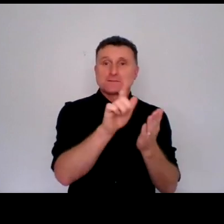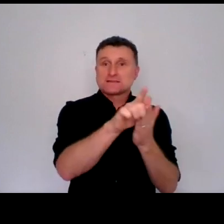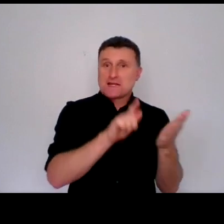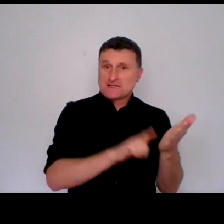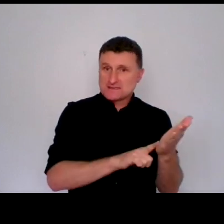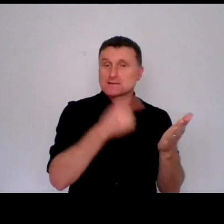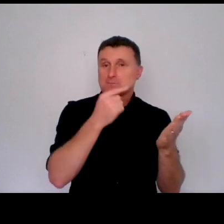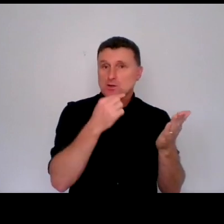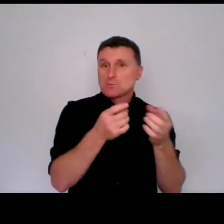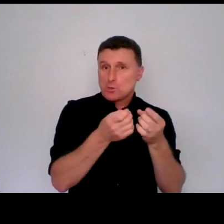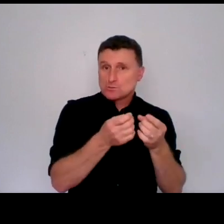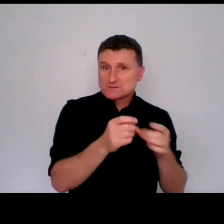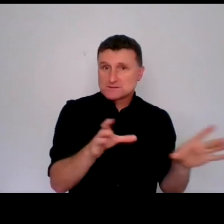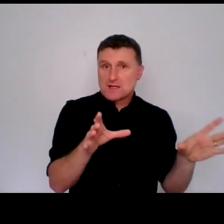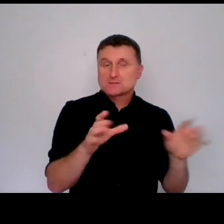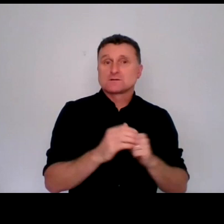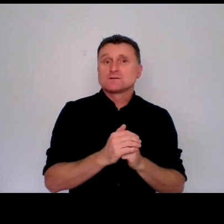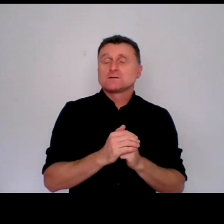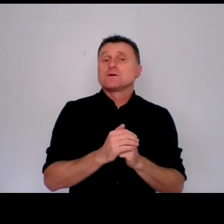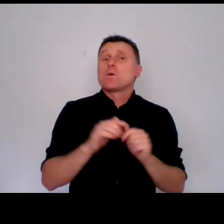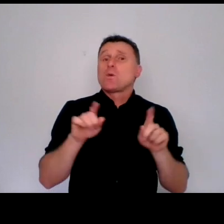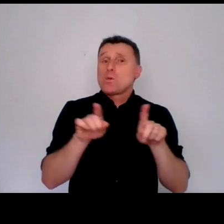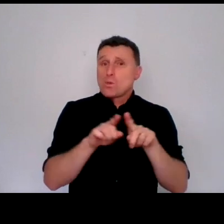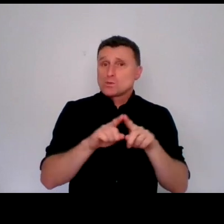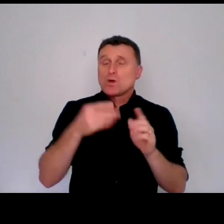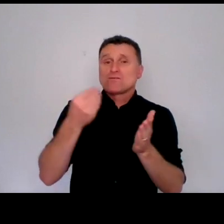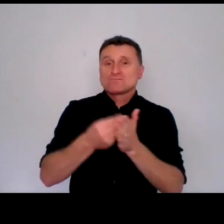We are looking at policy options for funding care by family members